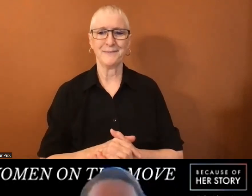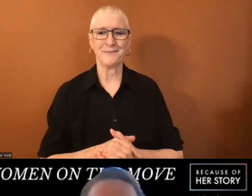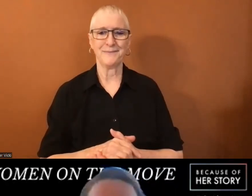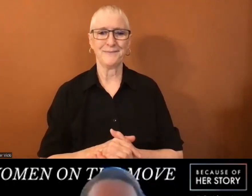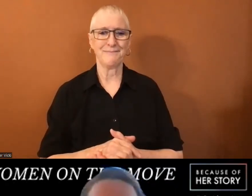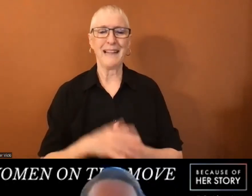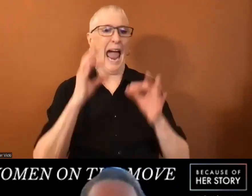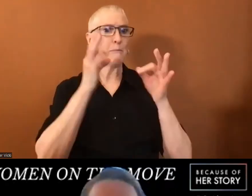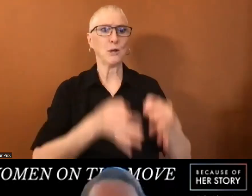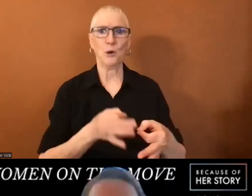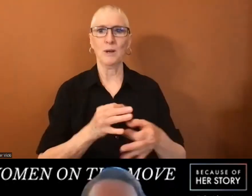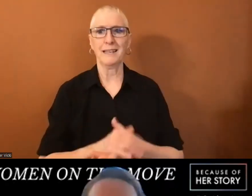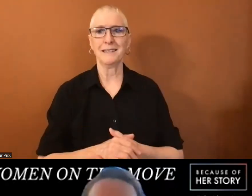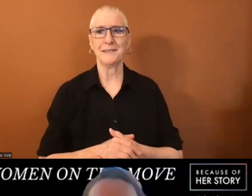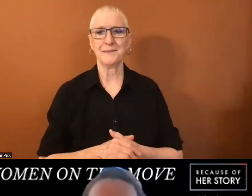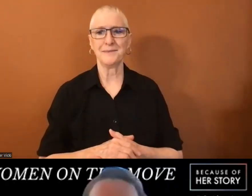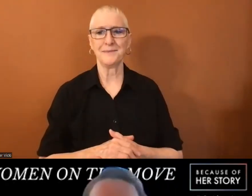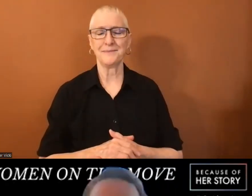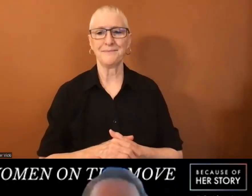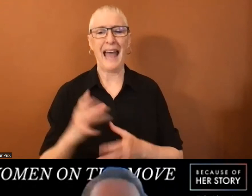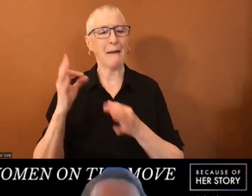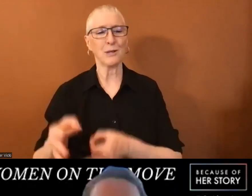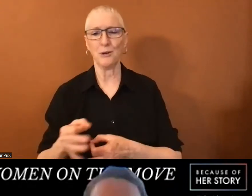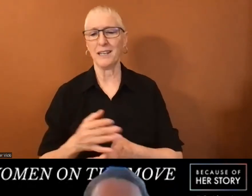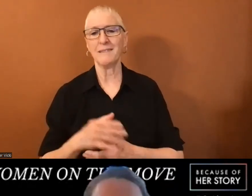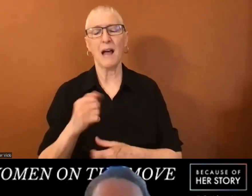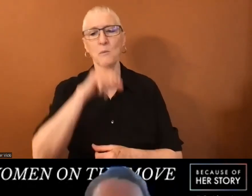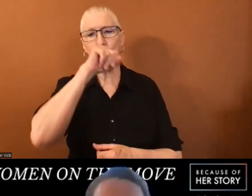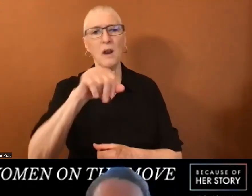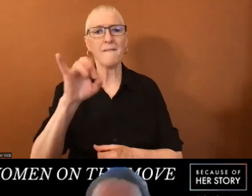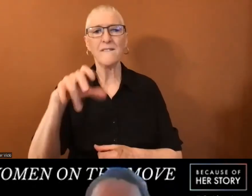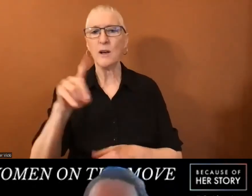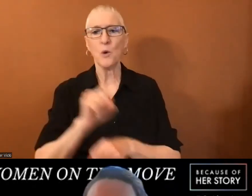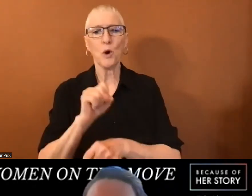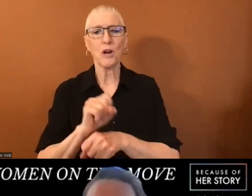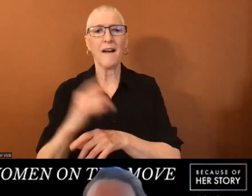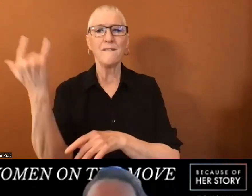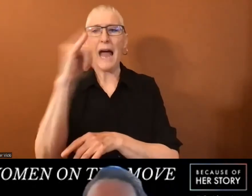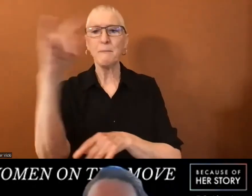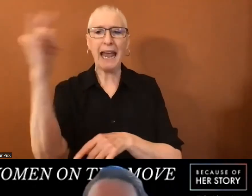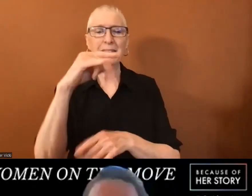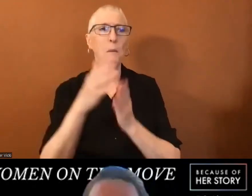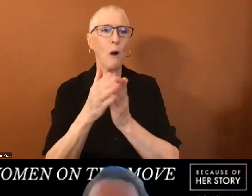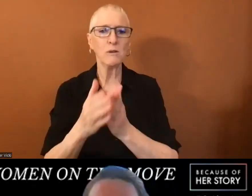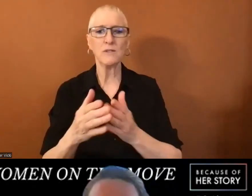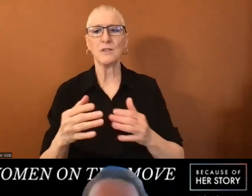Kim: Absolutely! >>Sarah: Absolutely. I love the field work, flying planes, and on boats and seeing species that